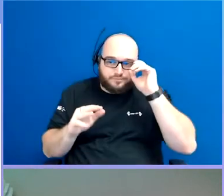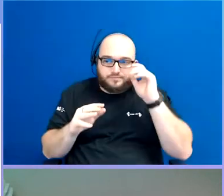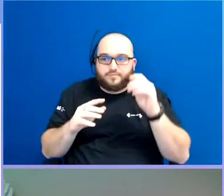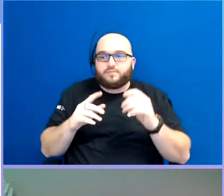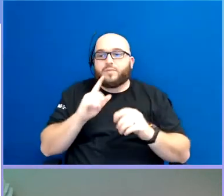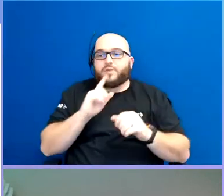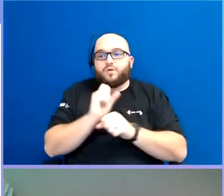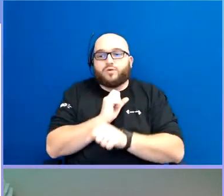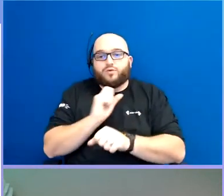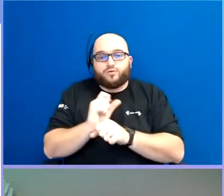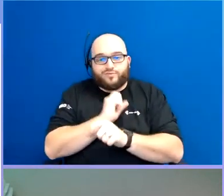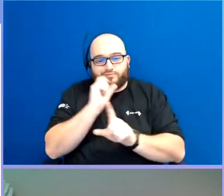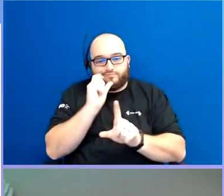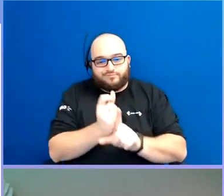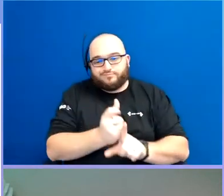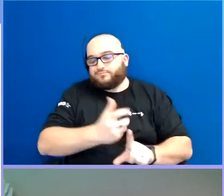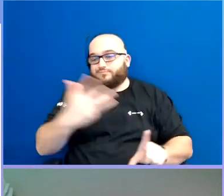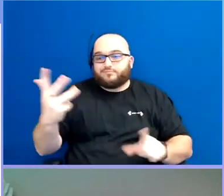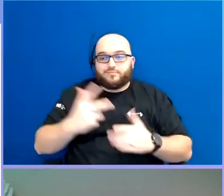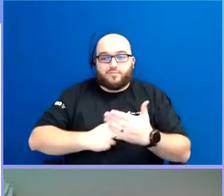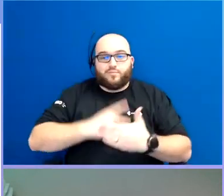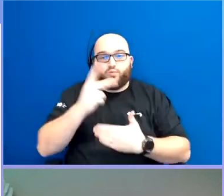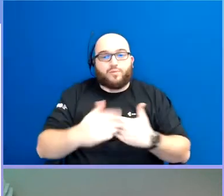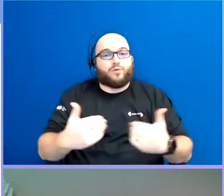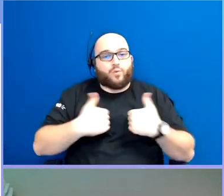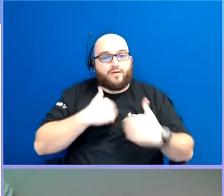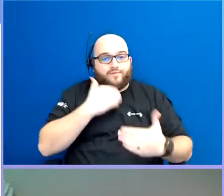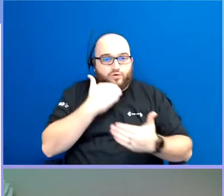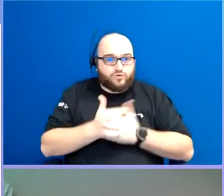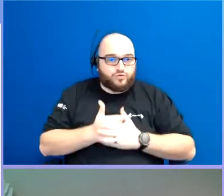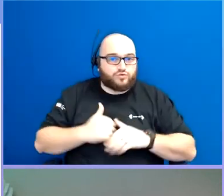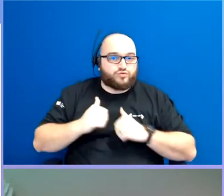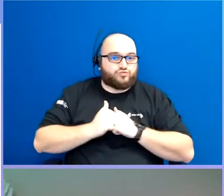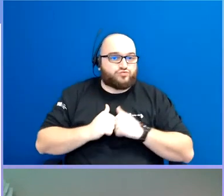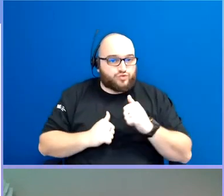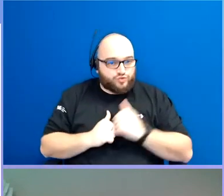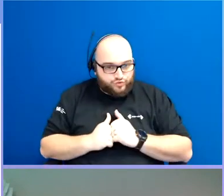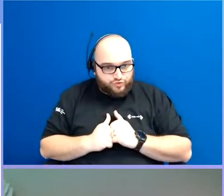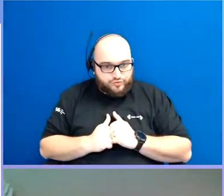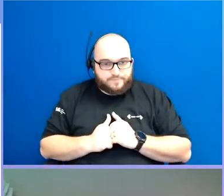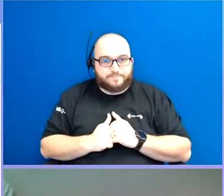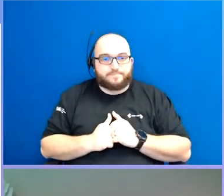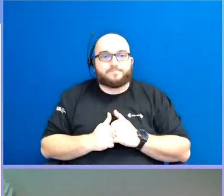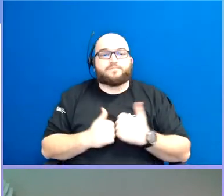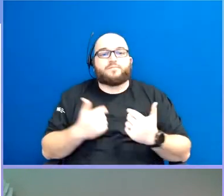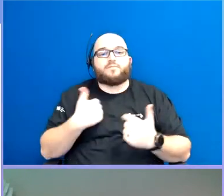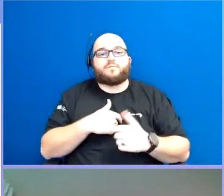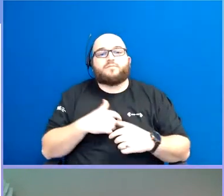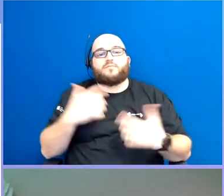the program and give it a structure, um, we combined role